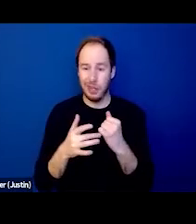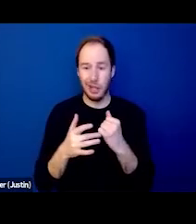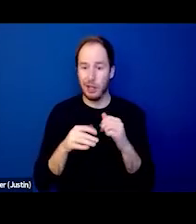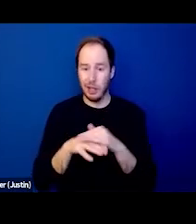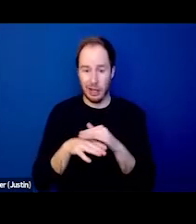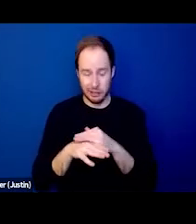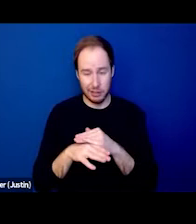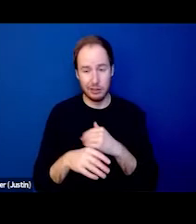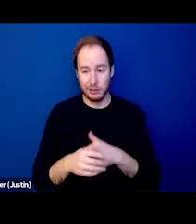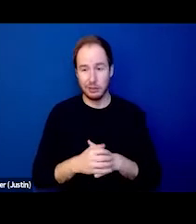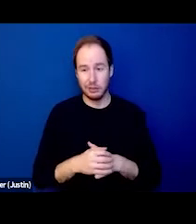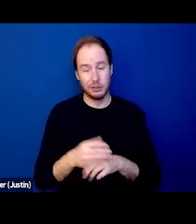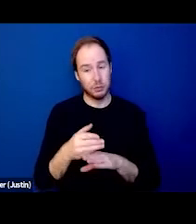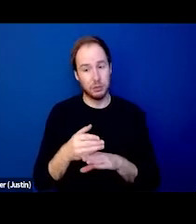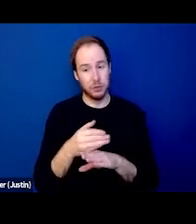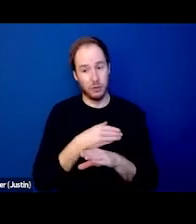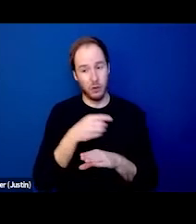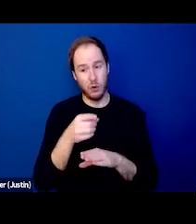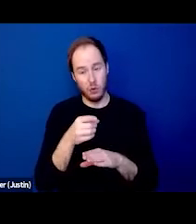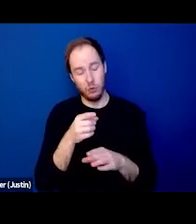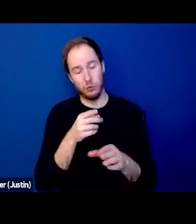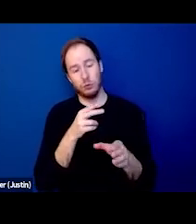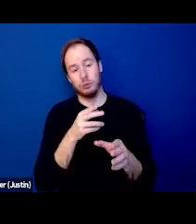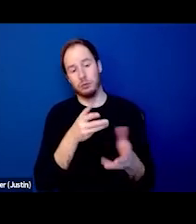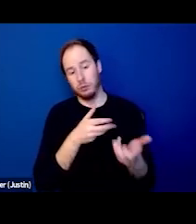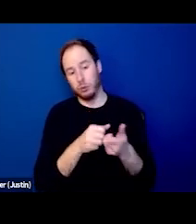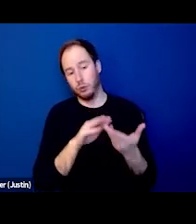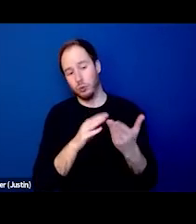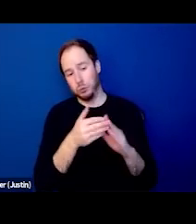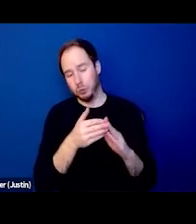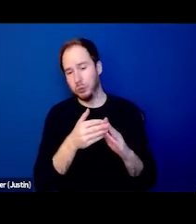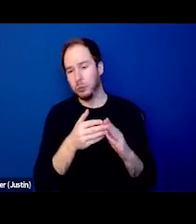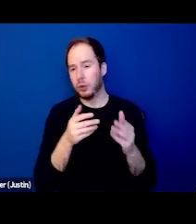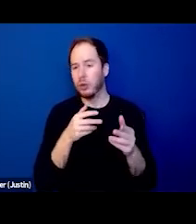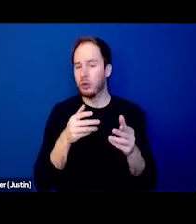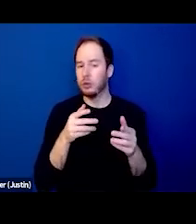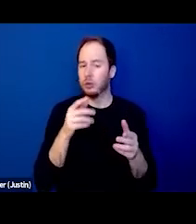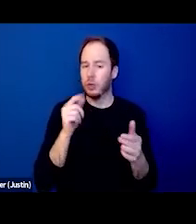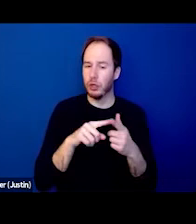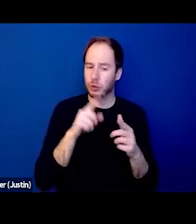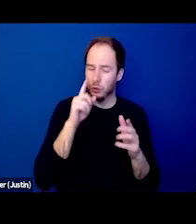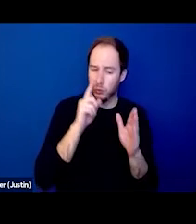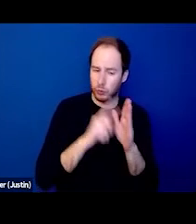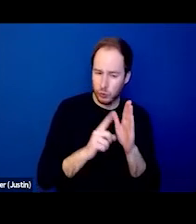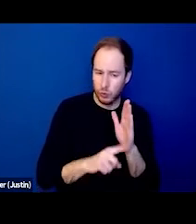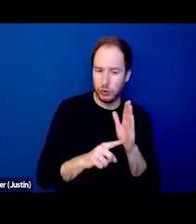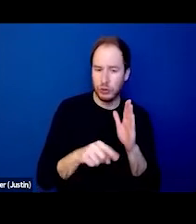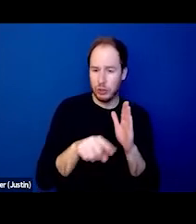So before you engage with the community, try to look into and research and determine